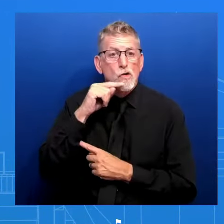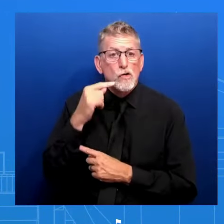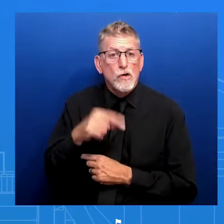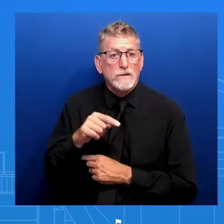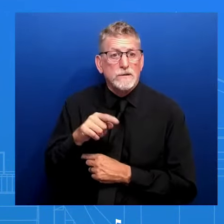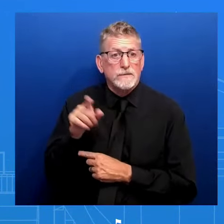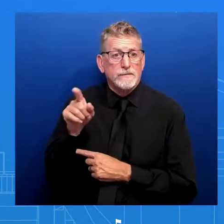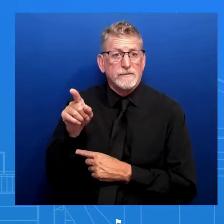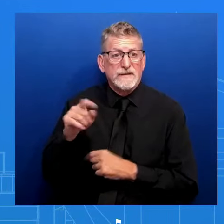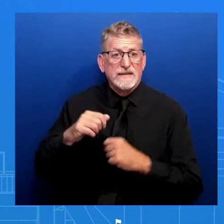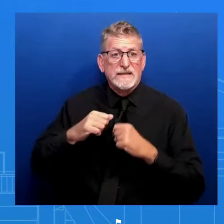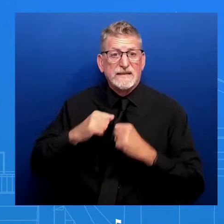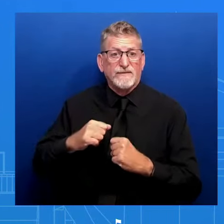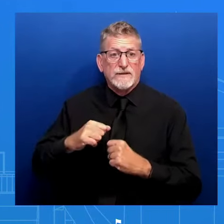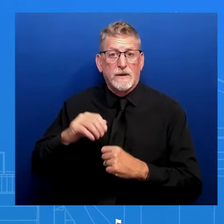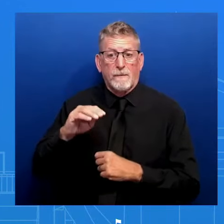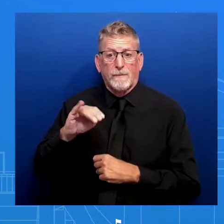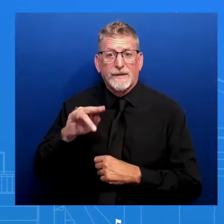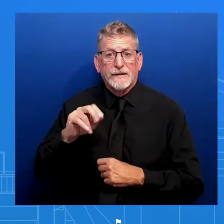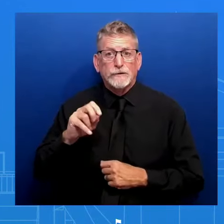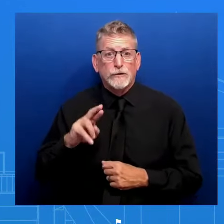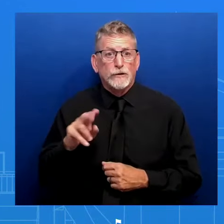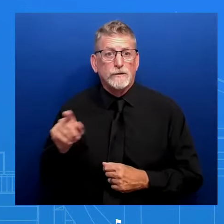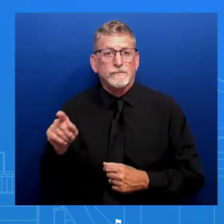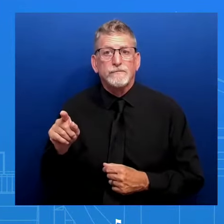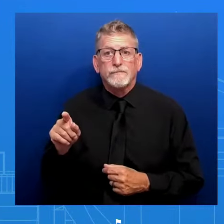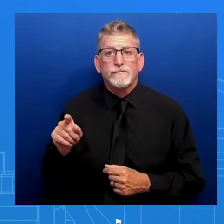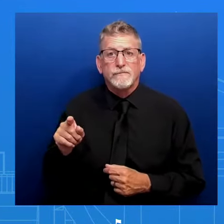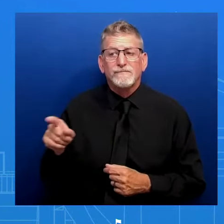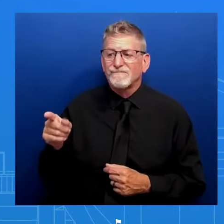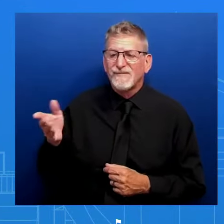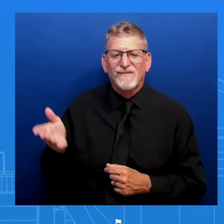for the 70th anniversary of armistice agreement.